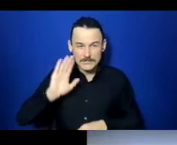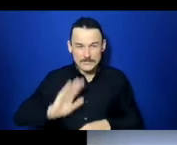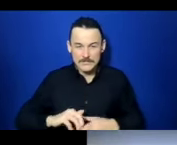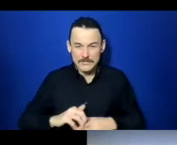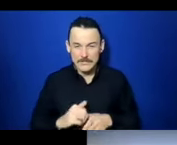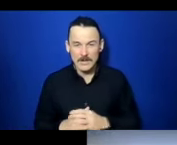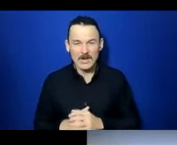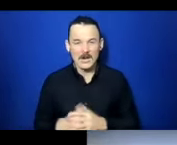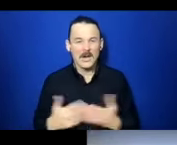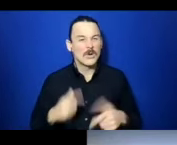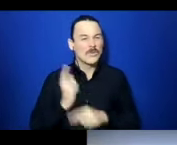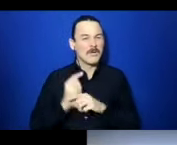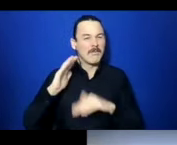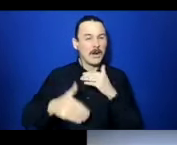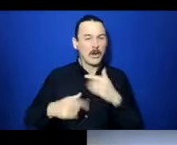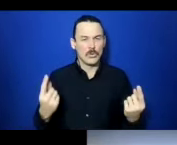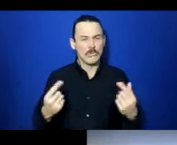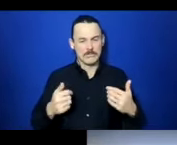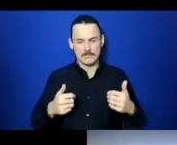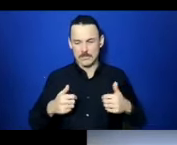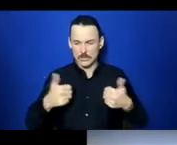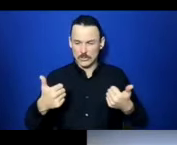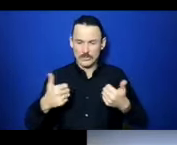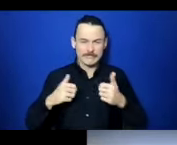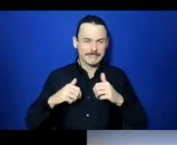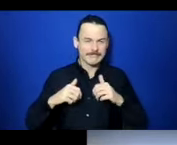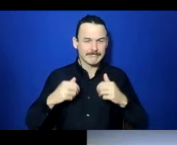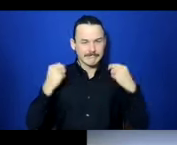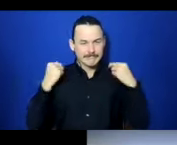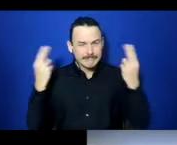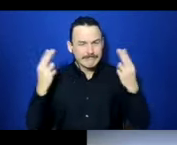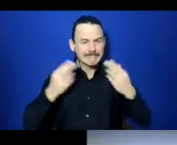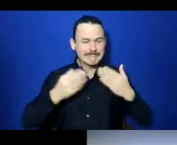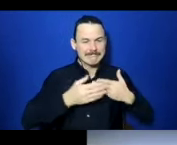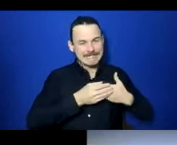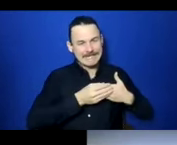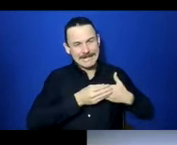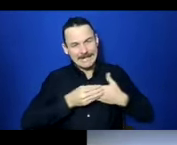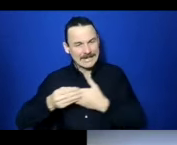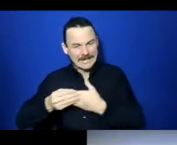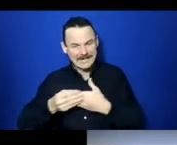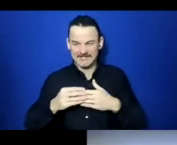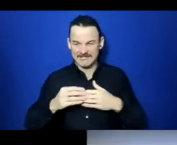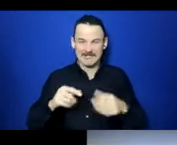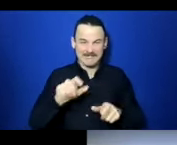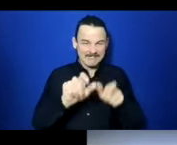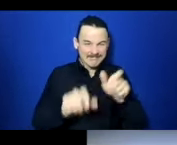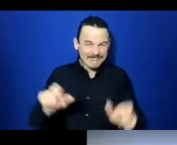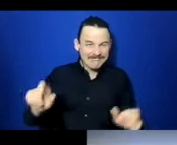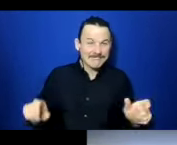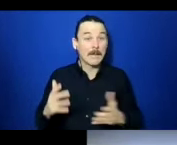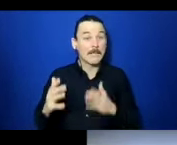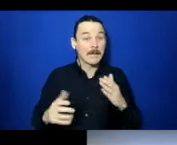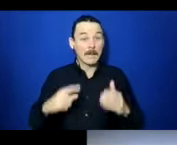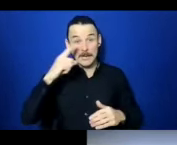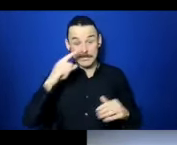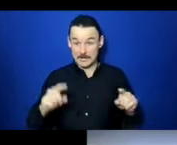leadership and and and you know leaders who who may not have had as much experience of